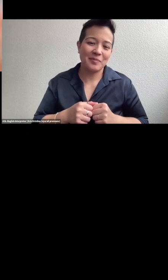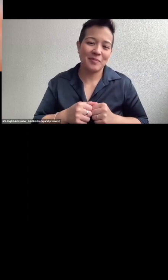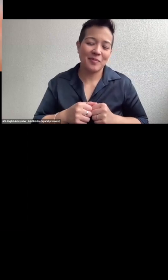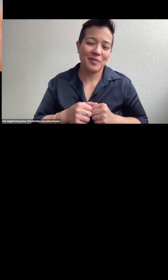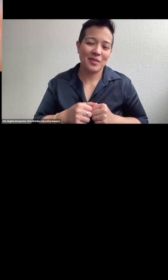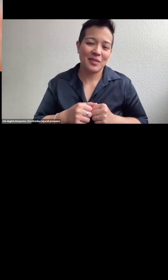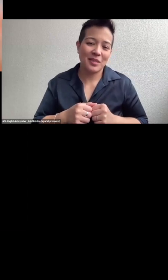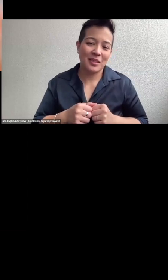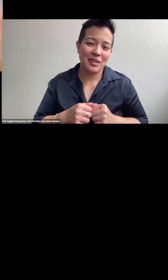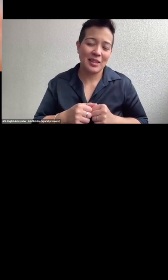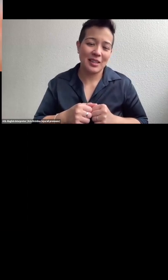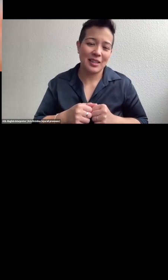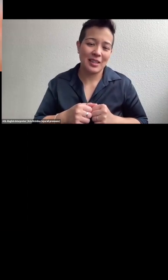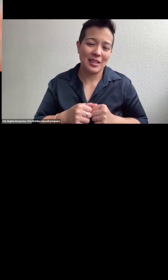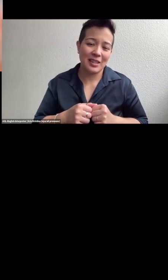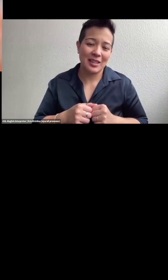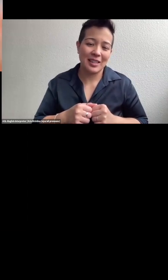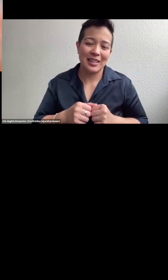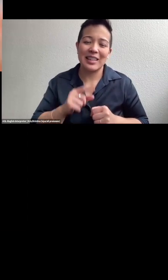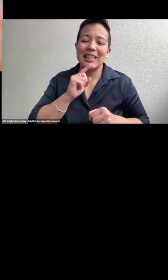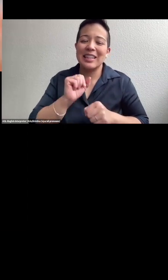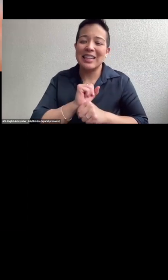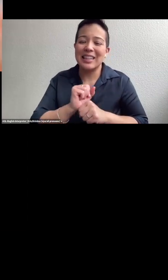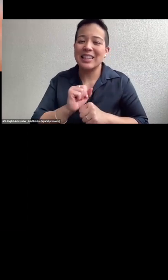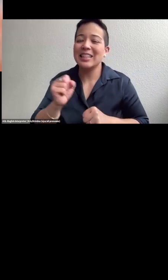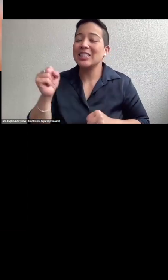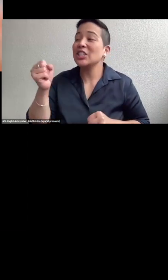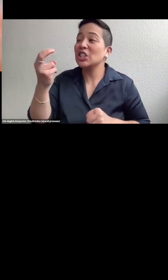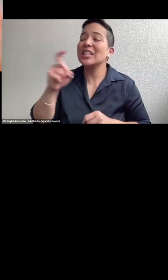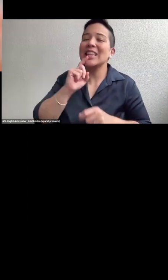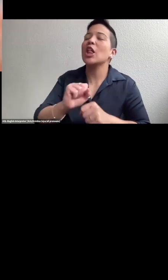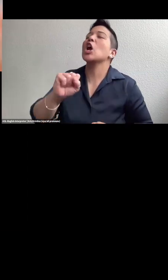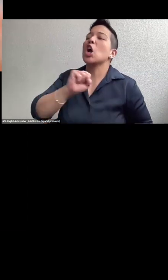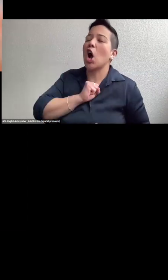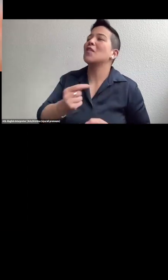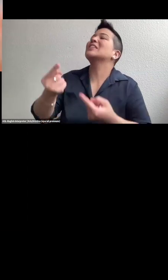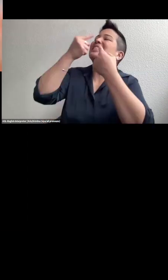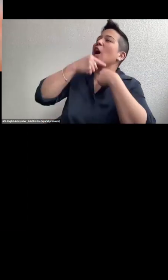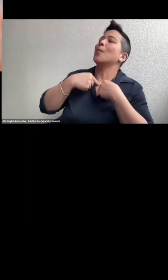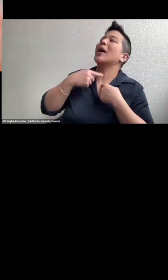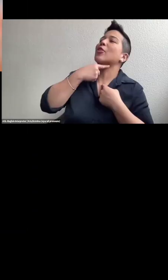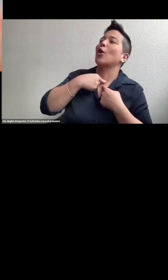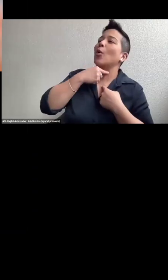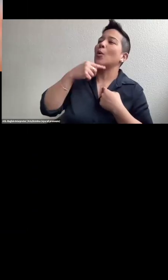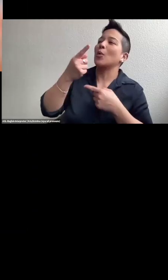She literally coughed down my throat last week, which is why I'm sick, so, you know, when you get these kids,